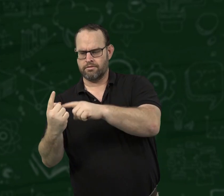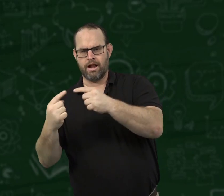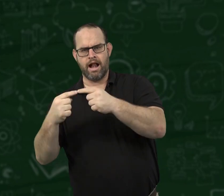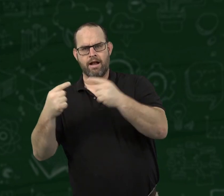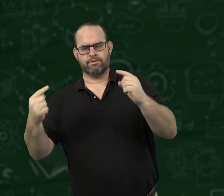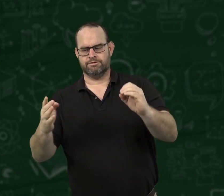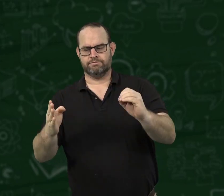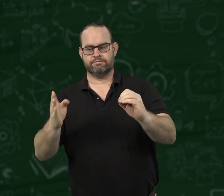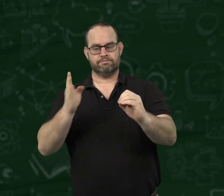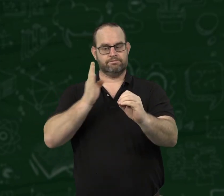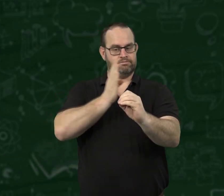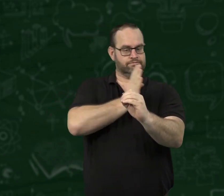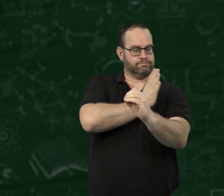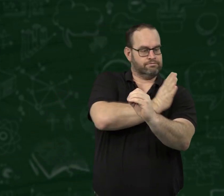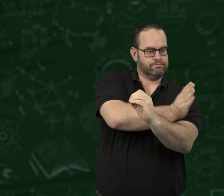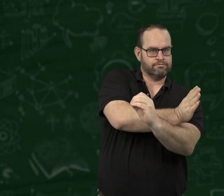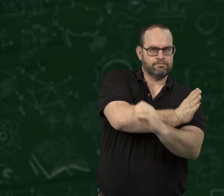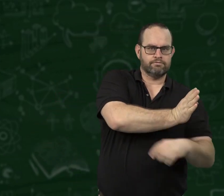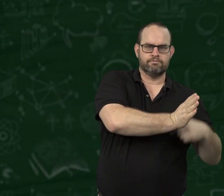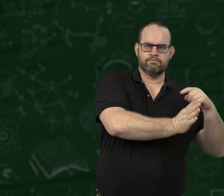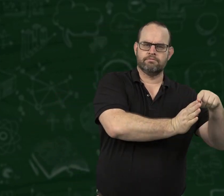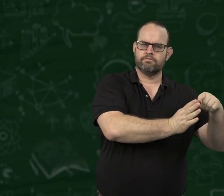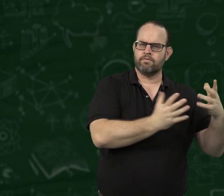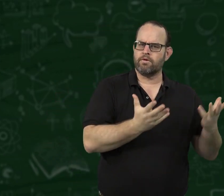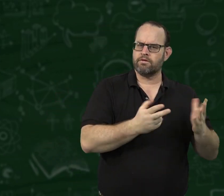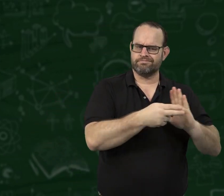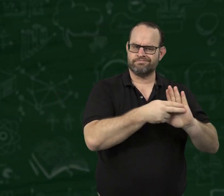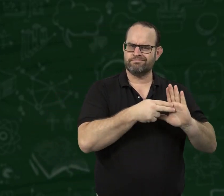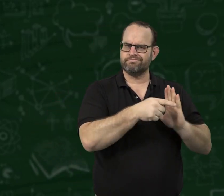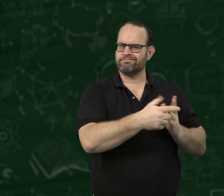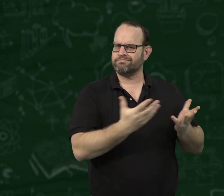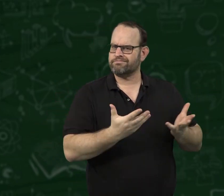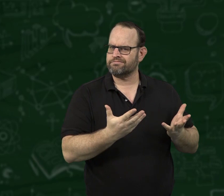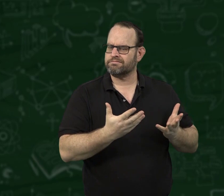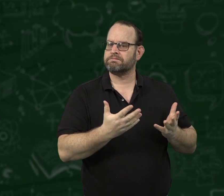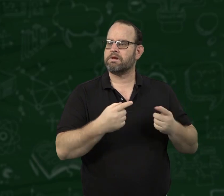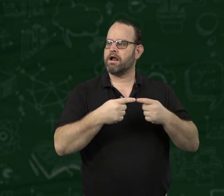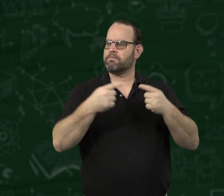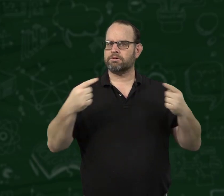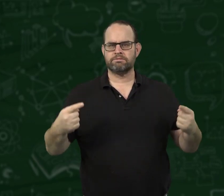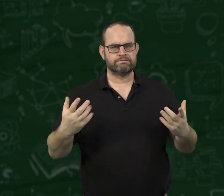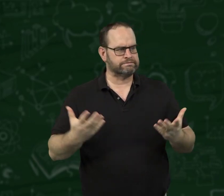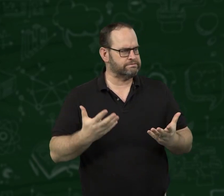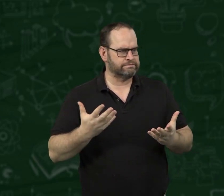What's number is to the left of zero? How do you write the opposite of one?